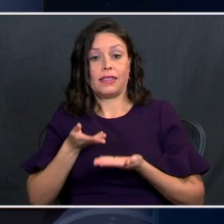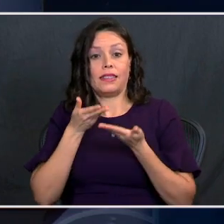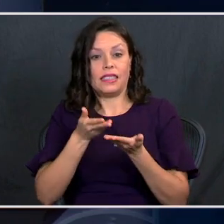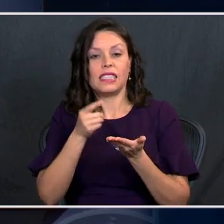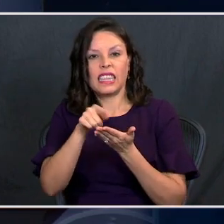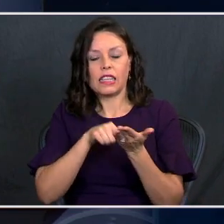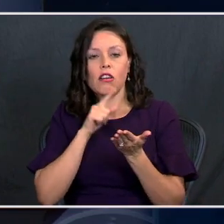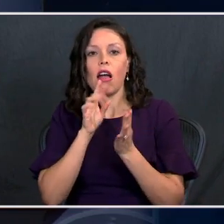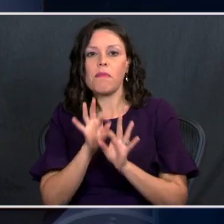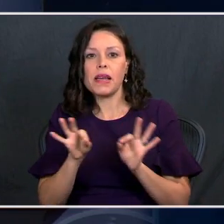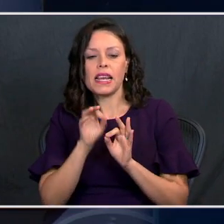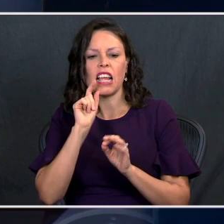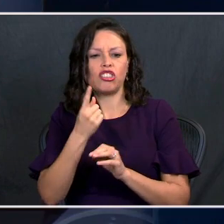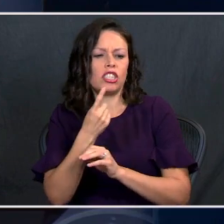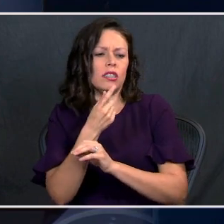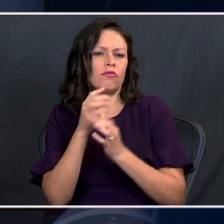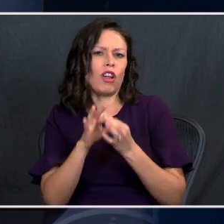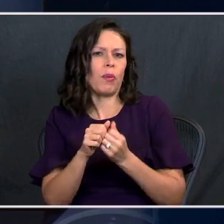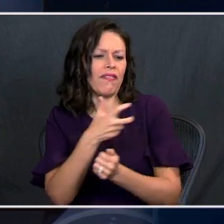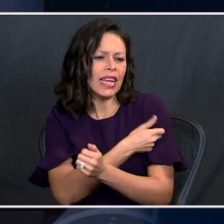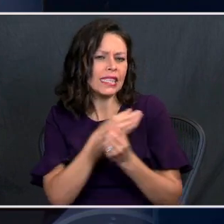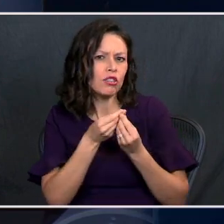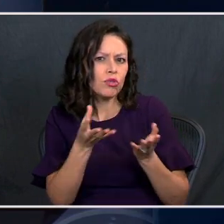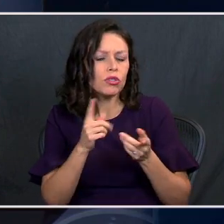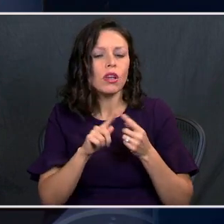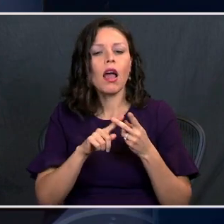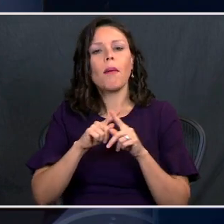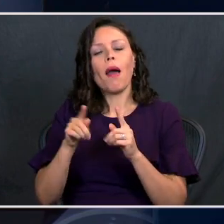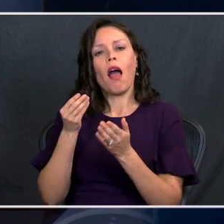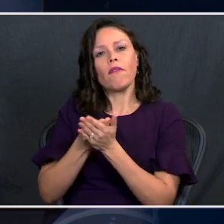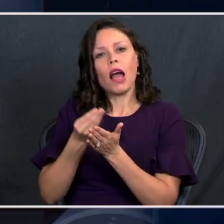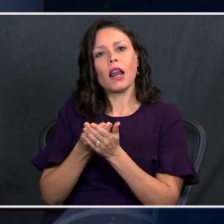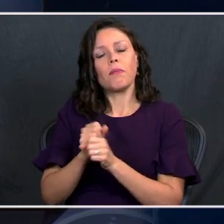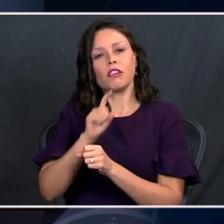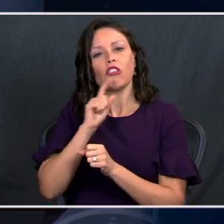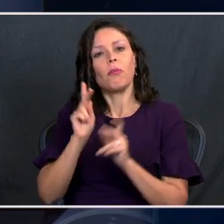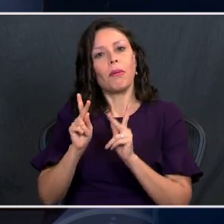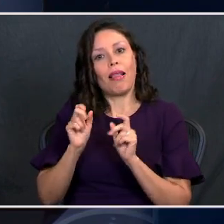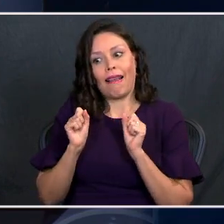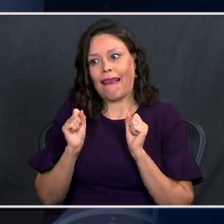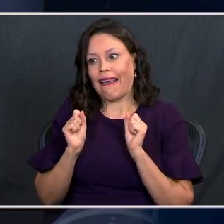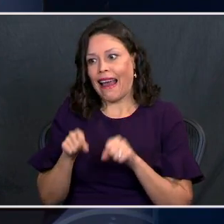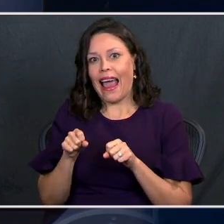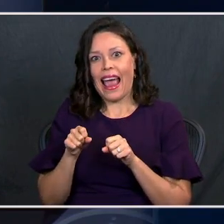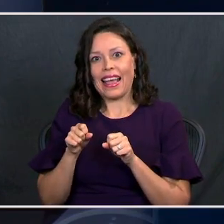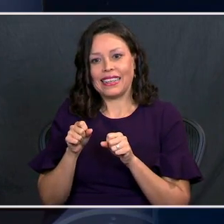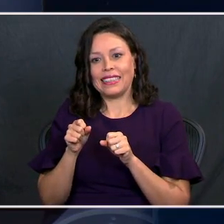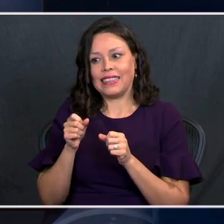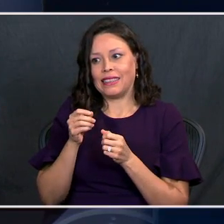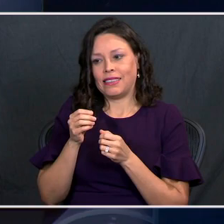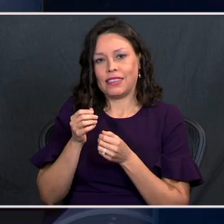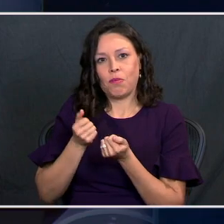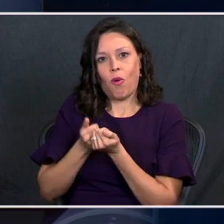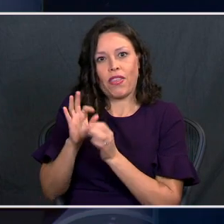not just vaccine distribution money, but funding to ensure that people can make sure they are putting food on the table,